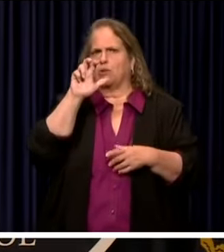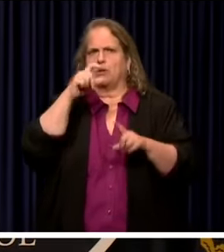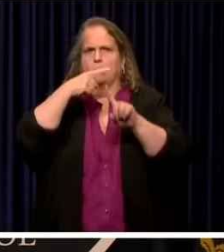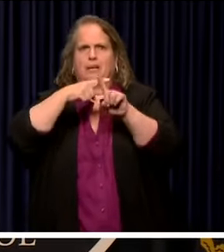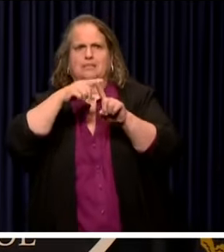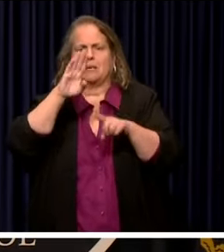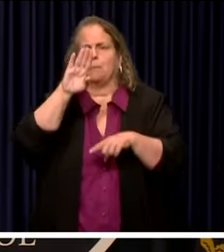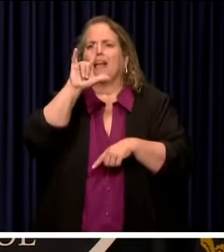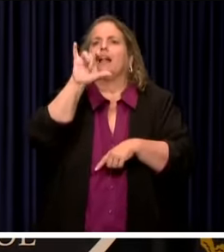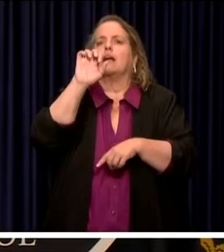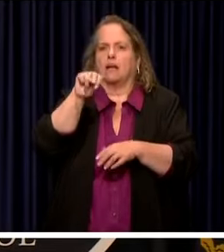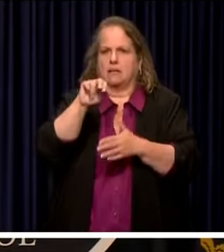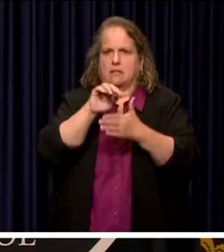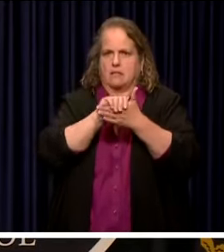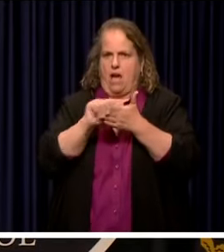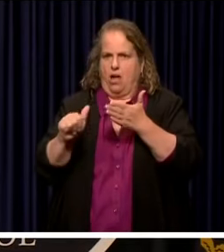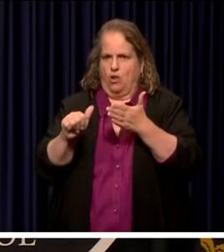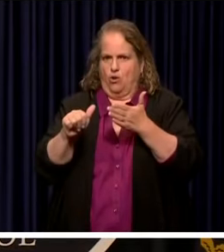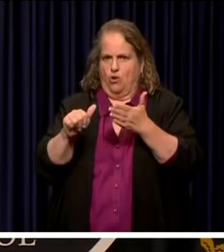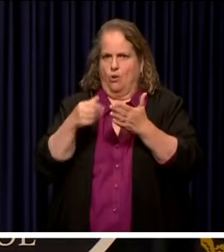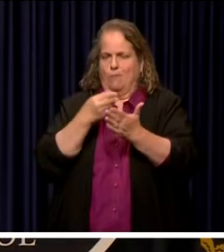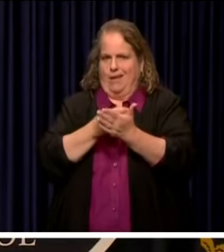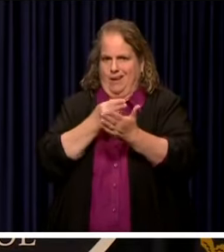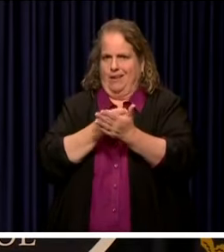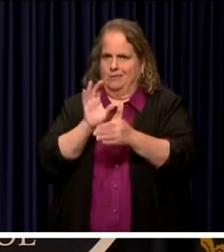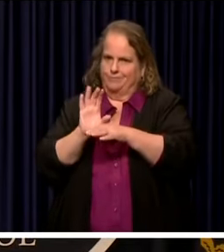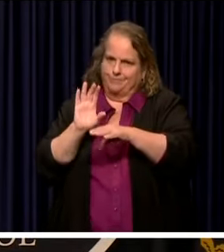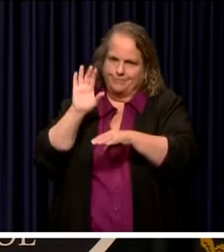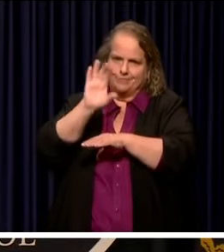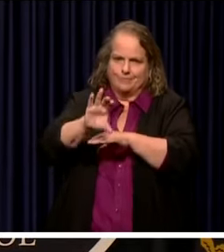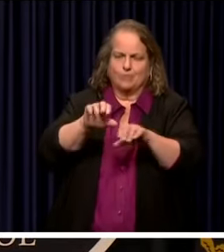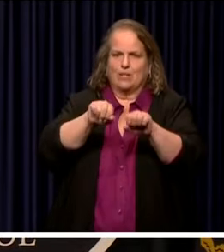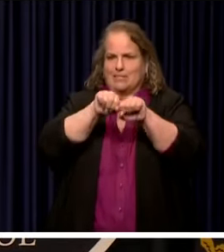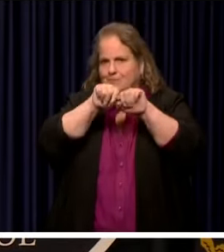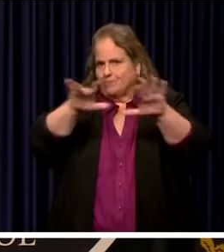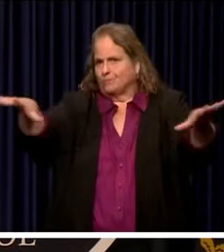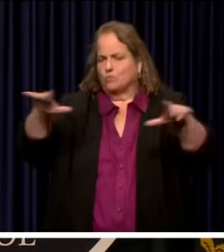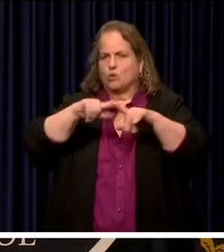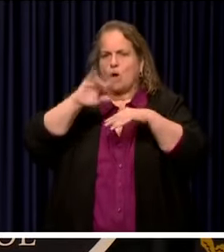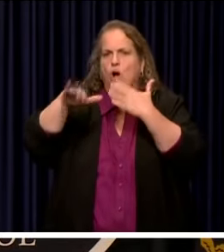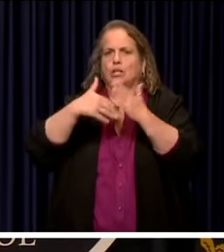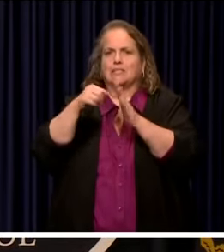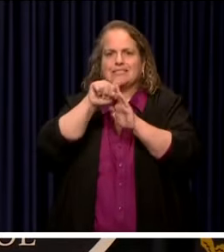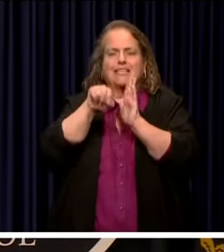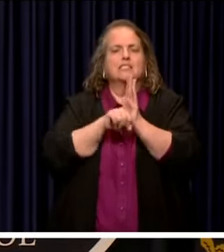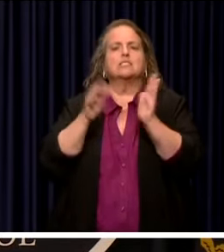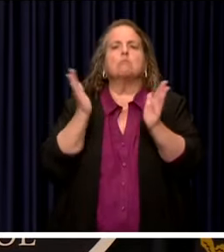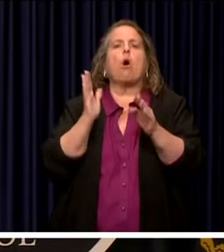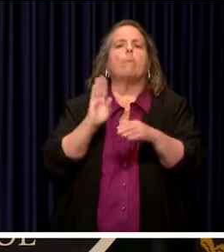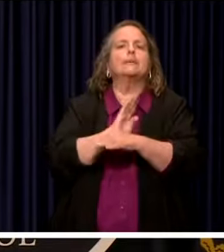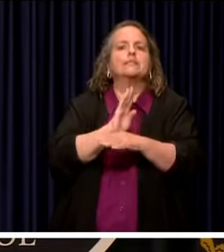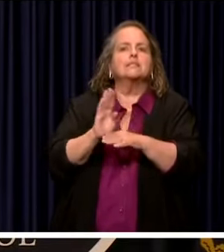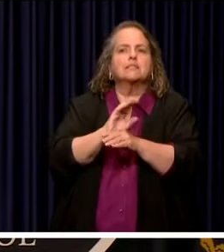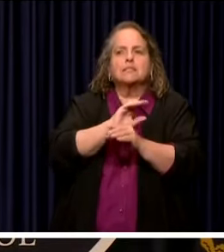DIFFERENCE BETWEEN OUTPATIENT SERVICES AND INPATIENT SERVICES. I BELIEVE WE'RE MAKING VERY STEADY PROGRESS IN OUR PLANNING.